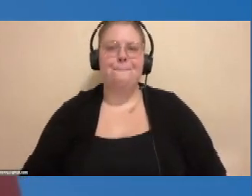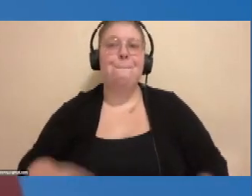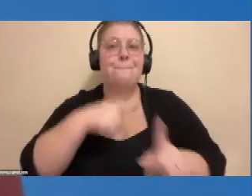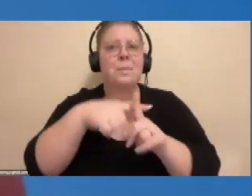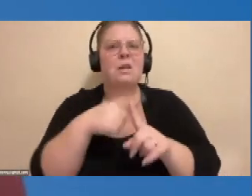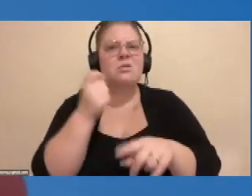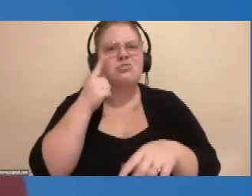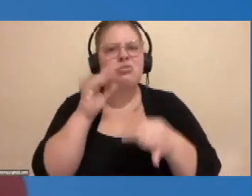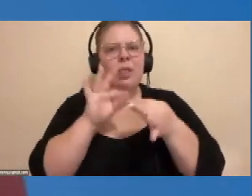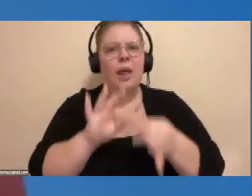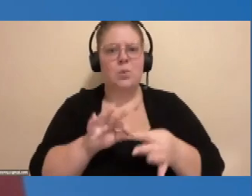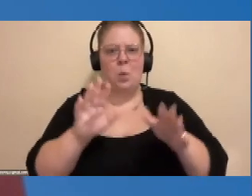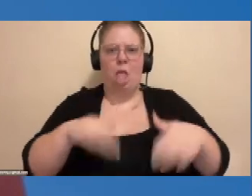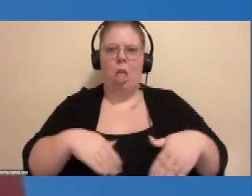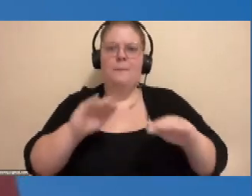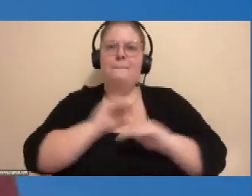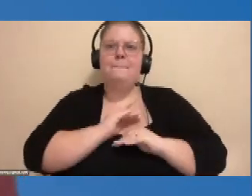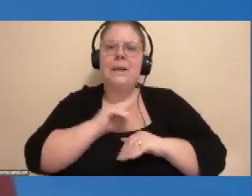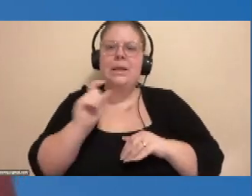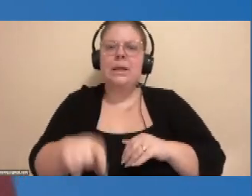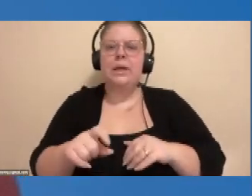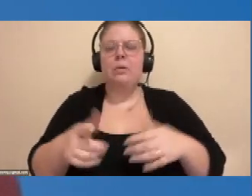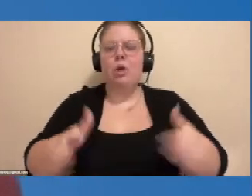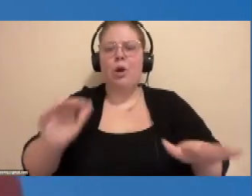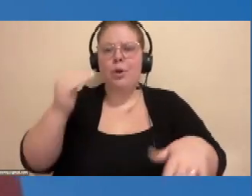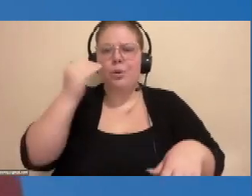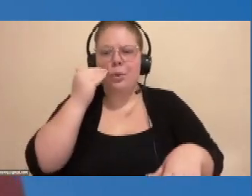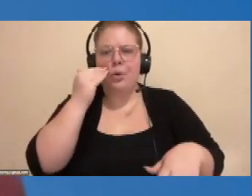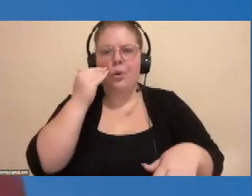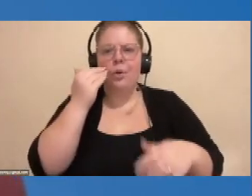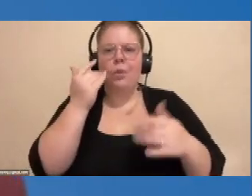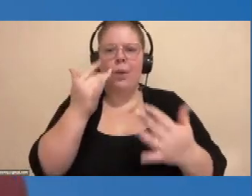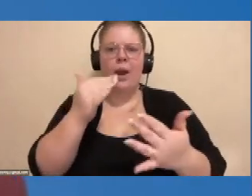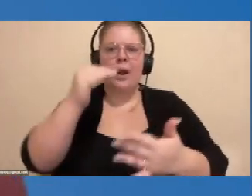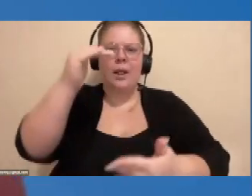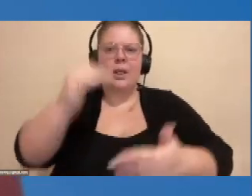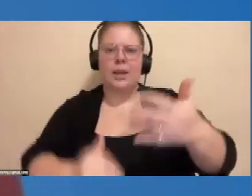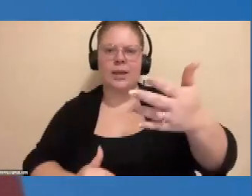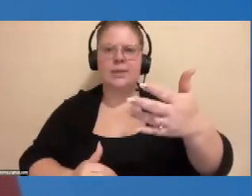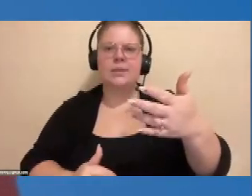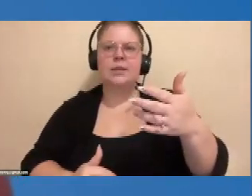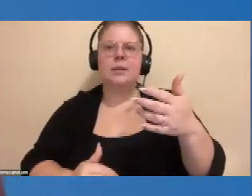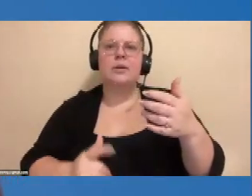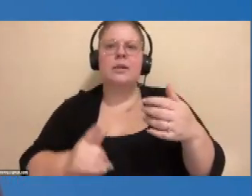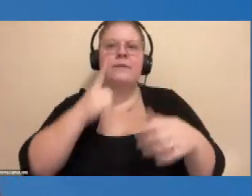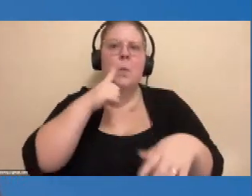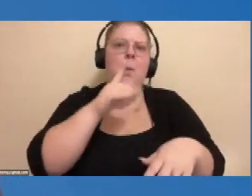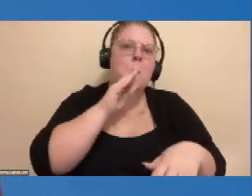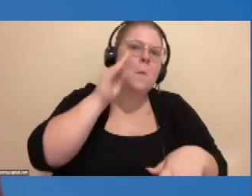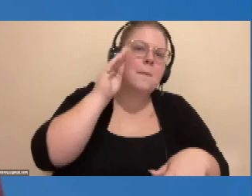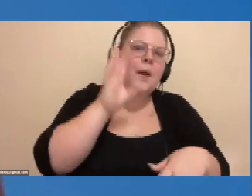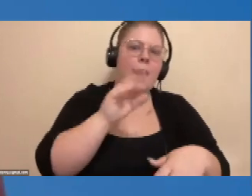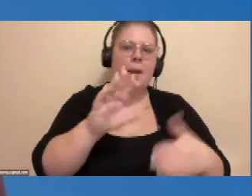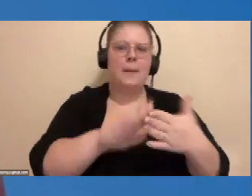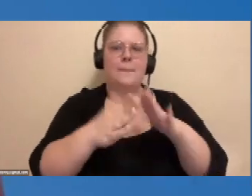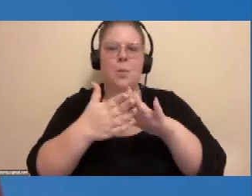we know that waiting lists for home and community based services are just a fraction of